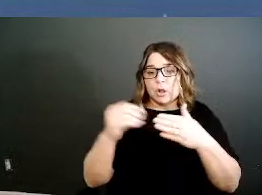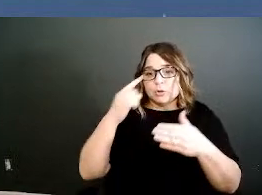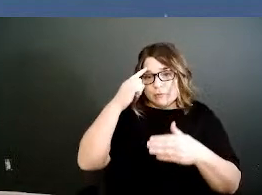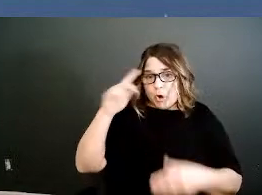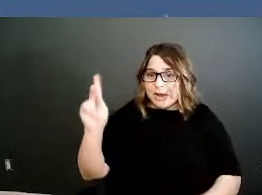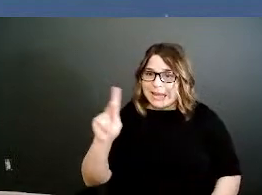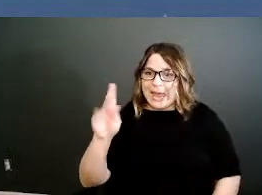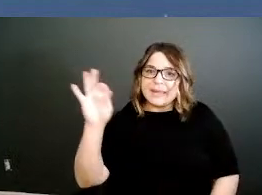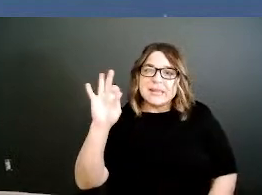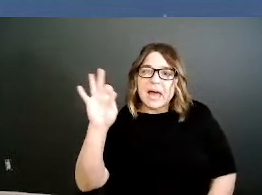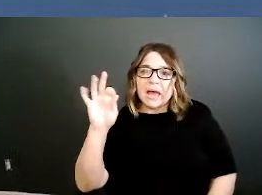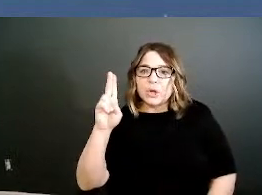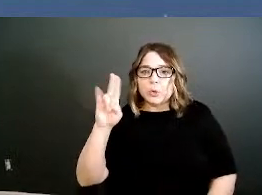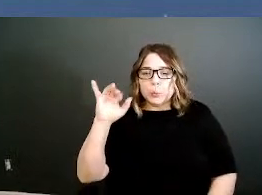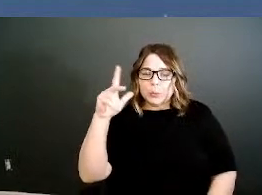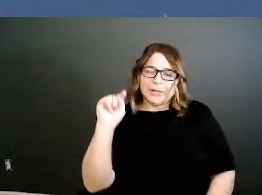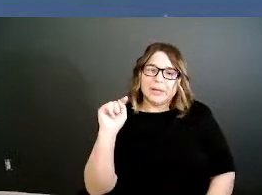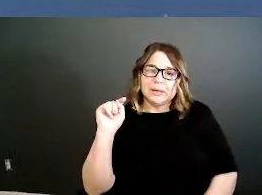DOGS AS WE DO ON OPIOID OVERDOSE PREVENTION AS WE WOULD